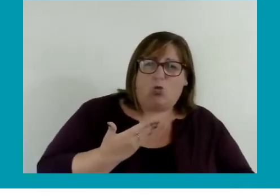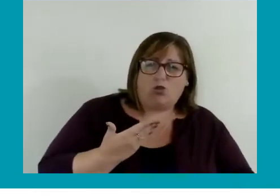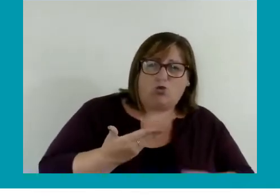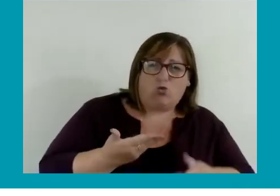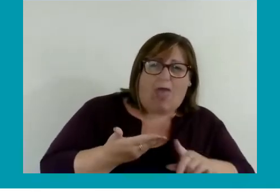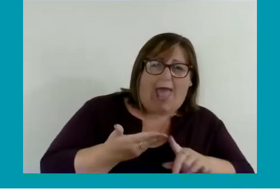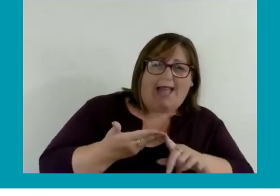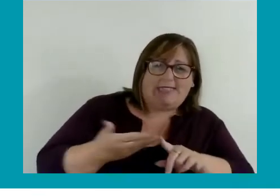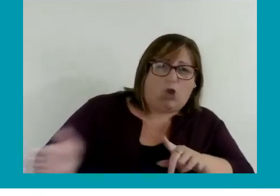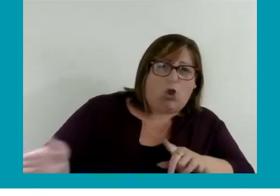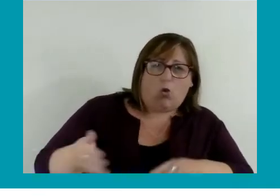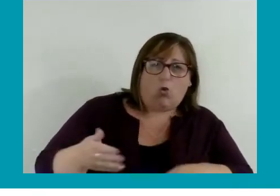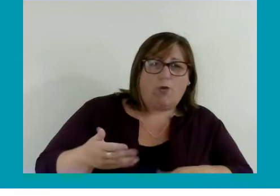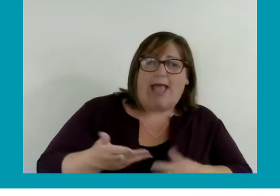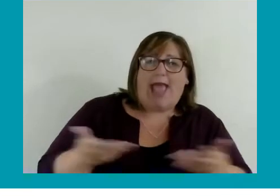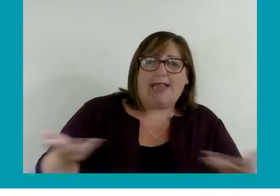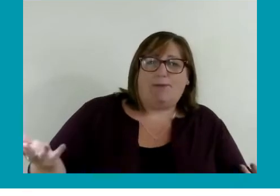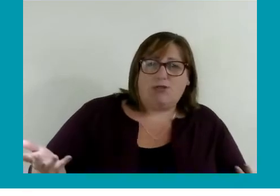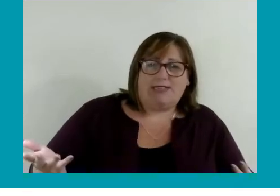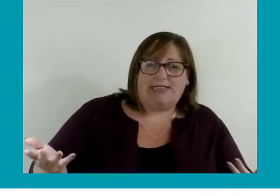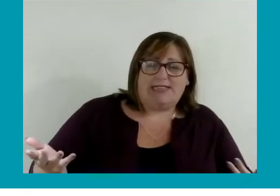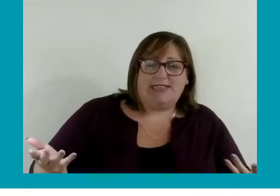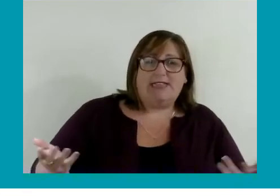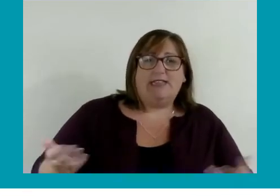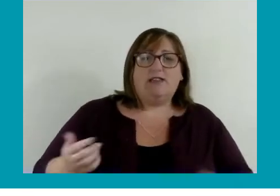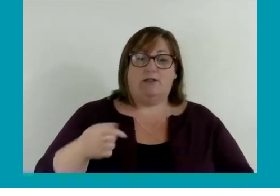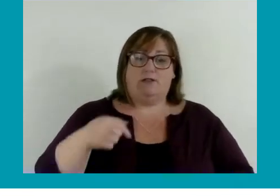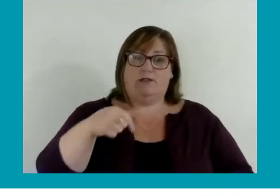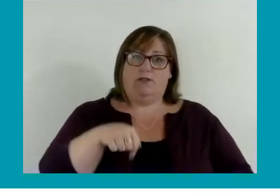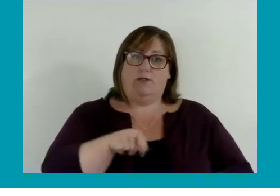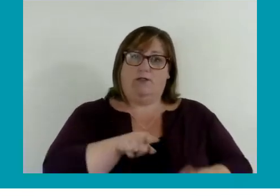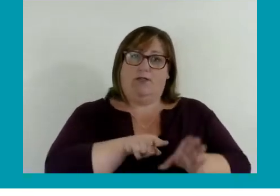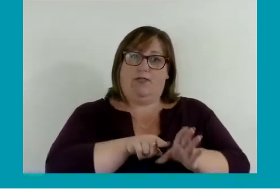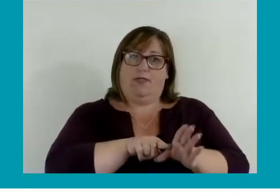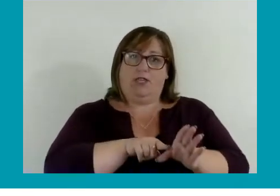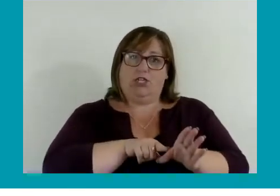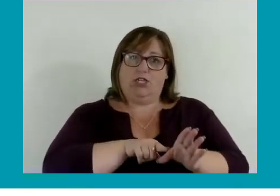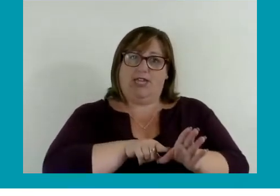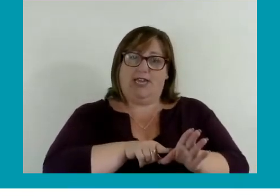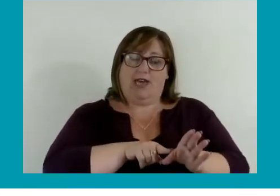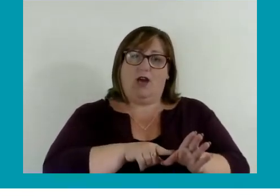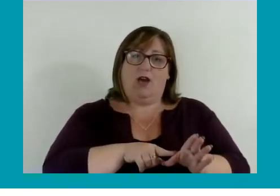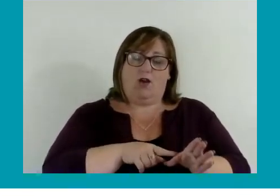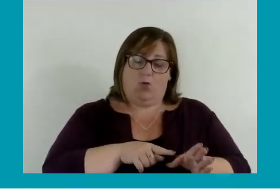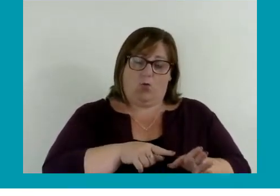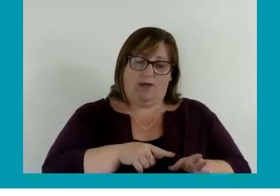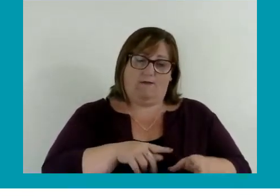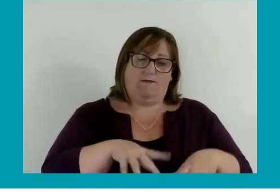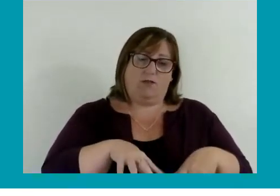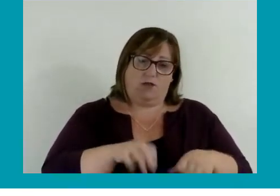um as of this year we now add our commitment to flexible working on all of our job adverts so